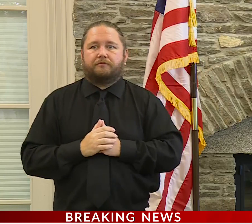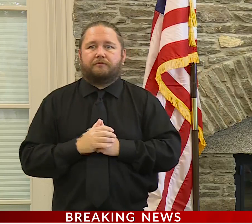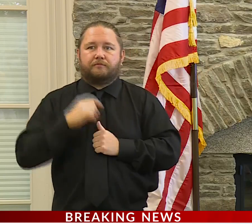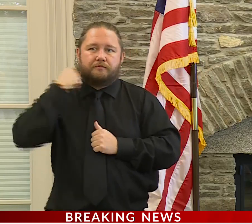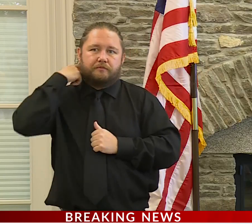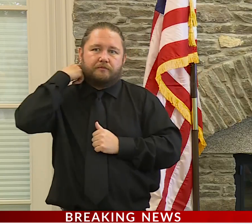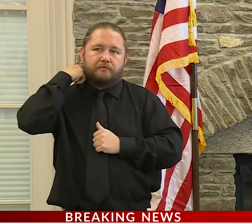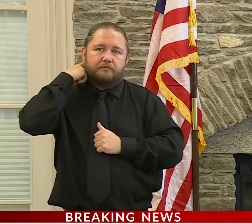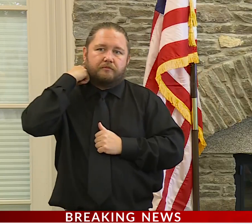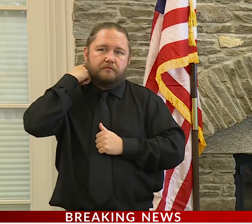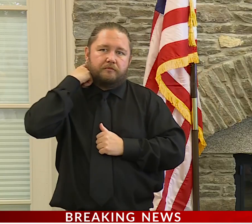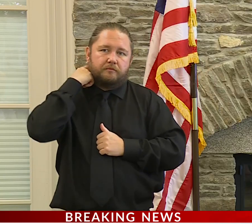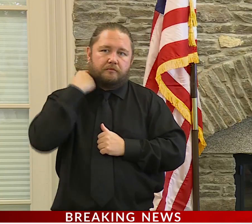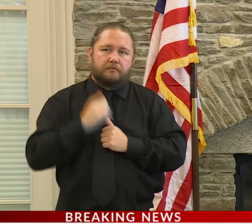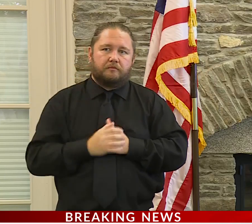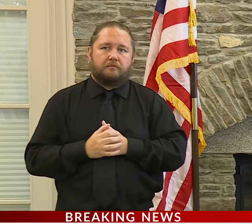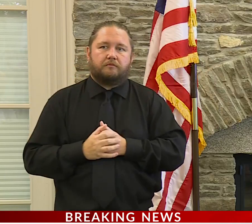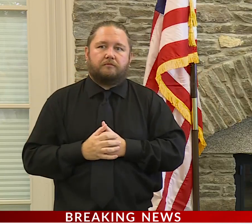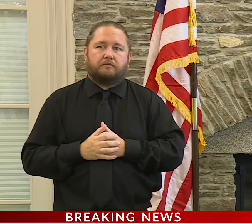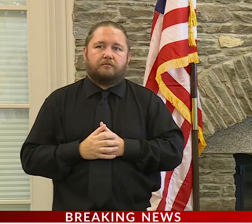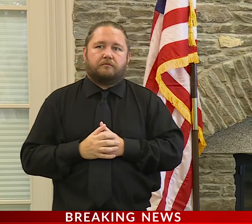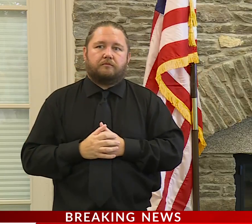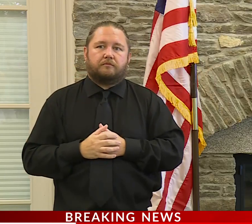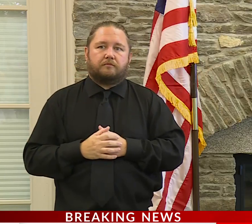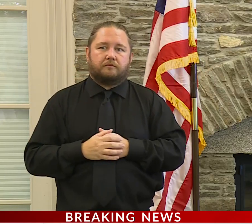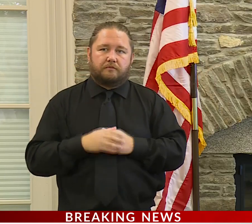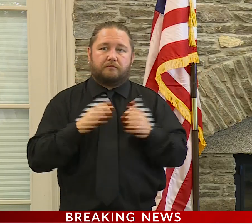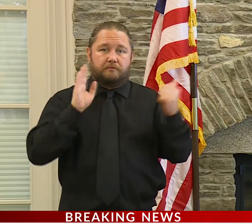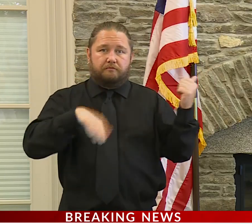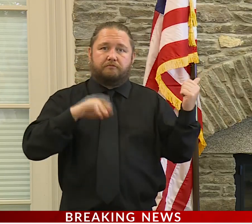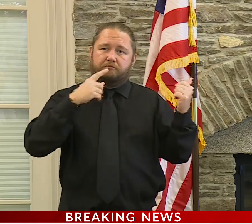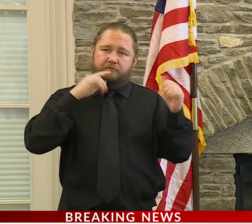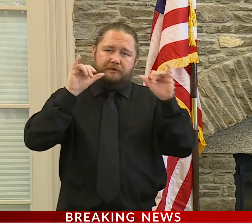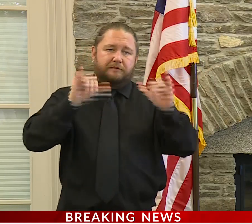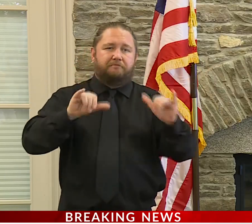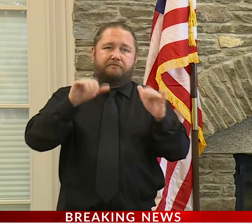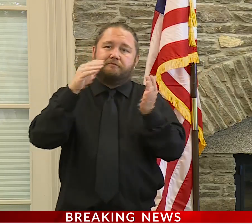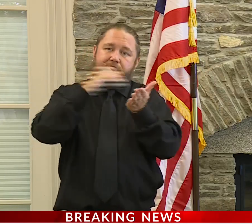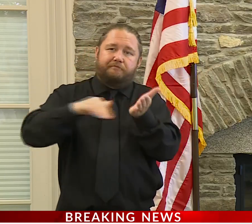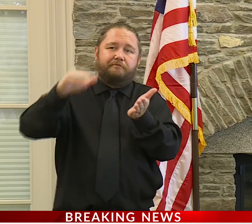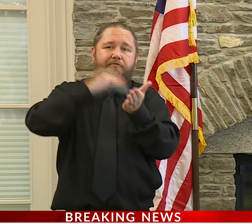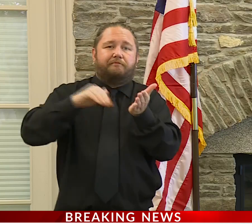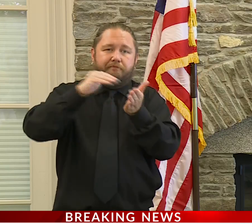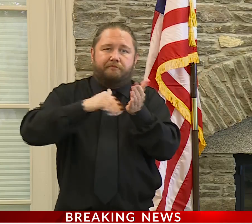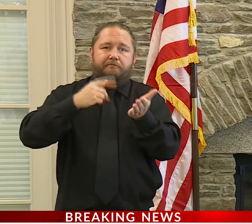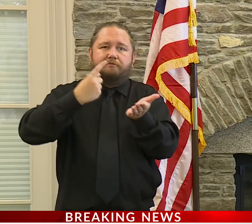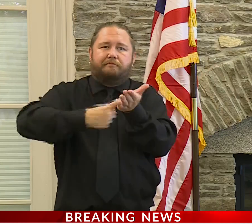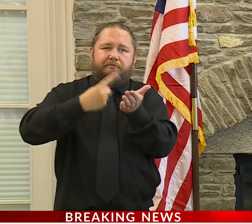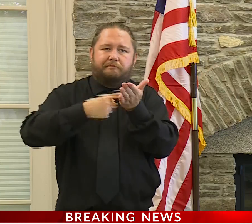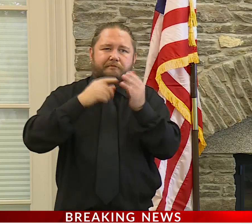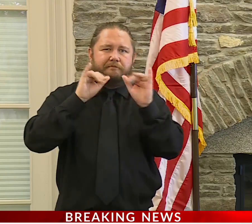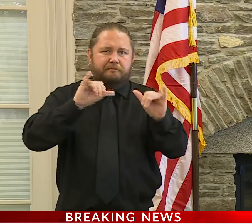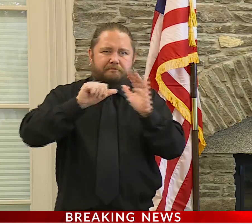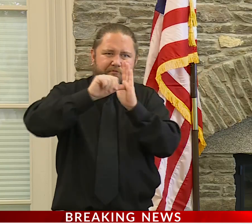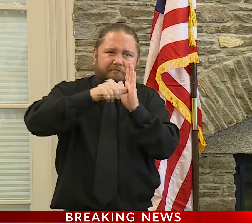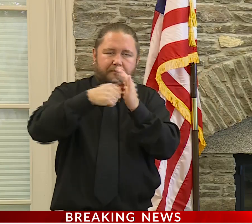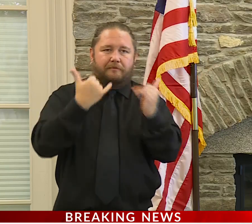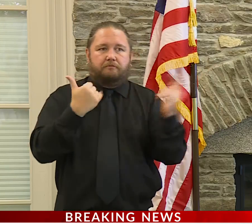I'M JUST GOING TO SAY MESSAGE SPANISH VICE IF I SPOKE ANOTHER LANGUAGE AND WITH THAT IN A LANGUAGE BECAUSE THAT IS THAT IMPORTANT THAT WE HAVE TO WE GET THIS MISSES THE CROPS YOU CAN UNDERSTAND THAT LESS